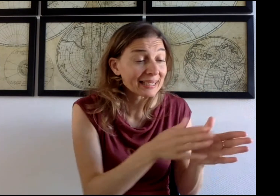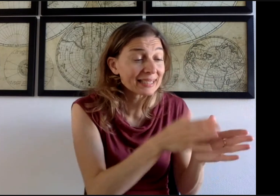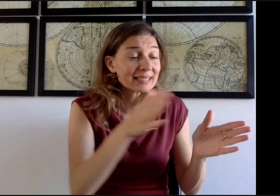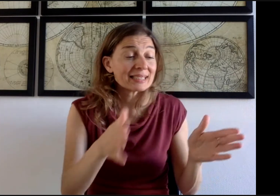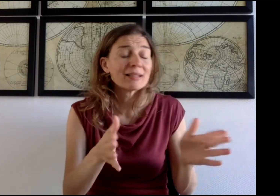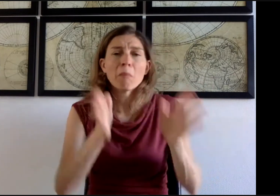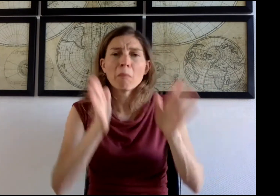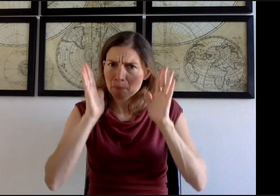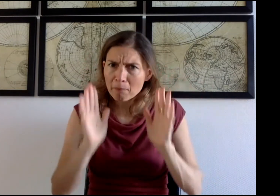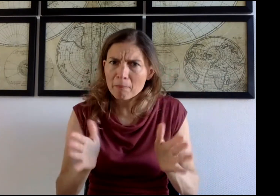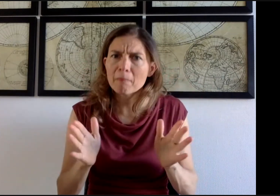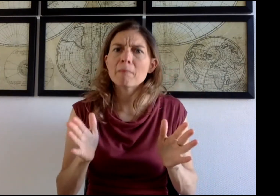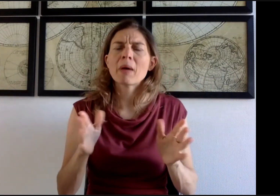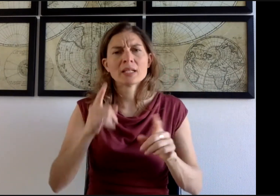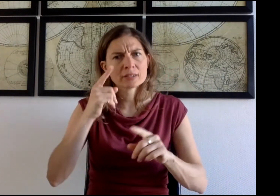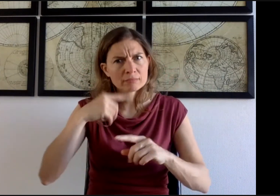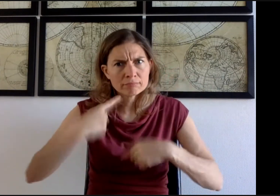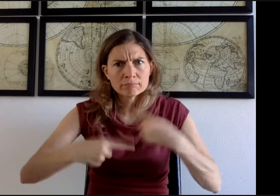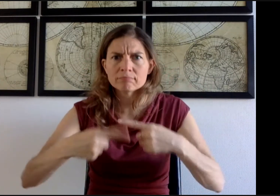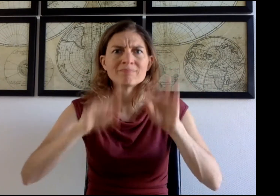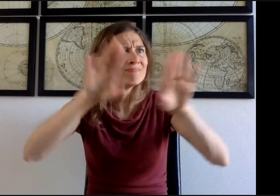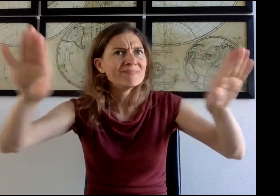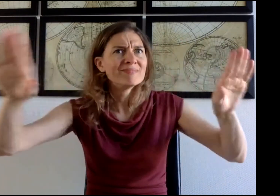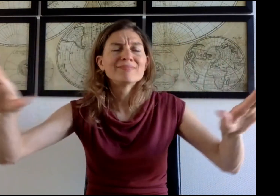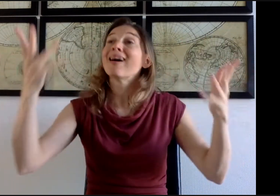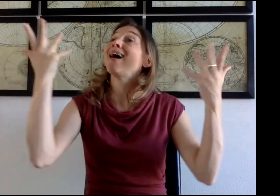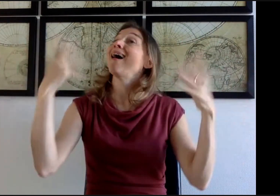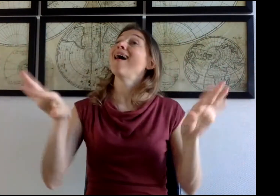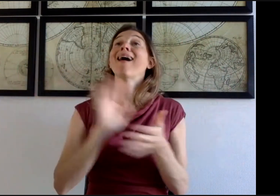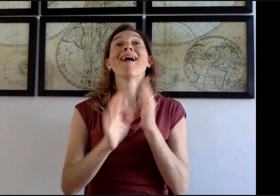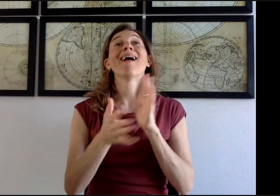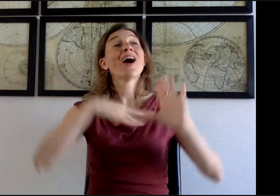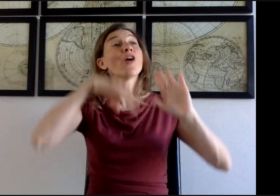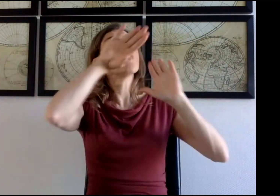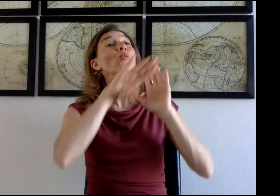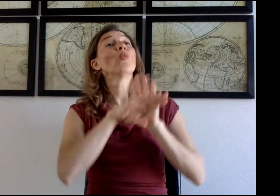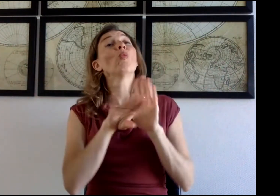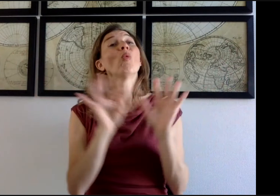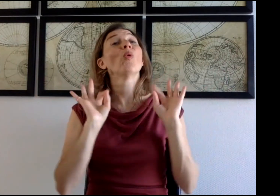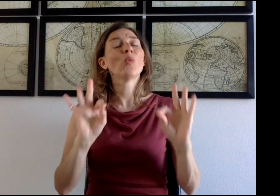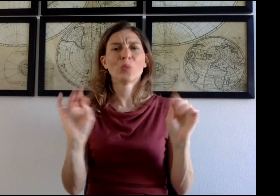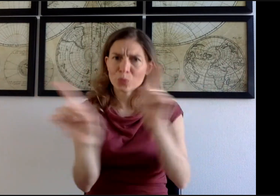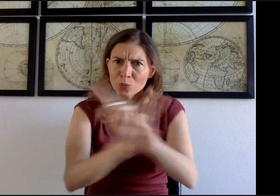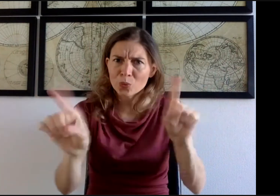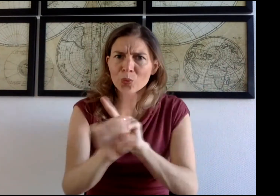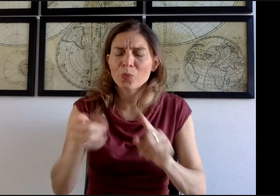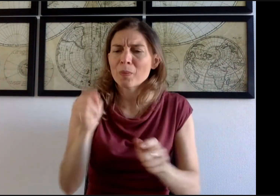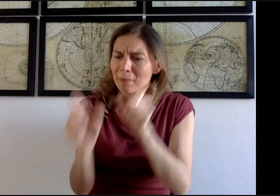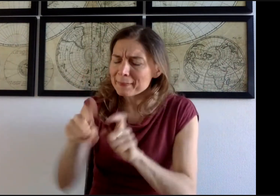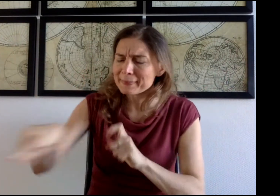Many Persons with disabilities require help of a third person